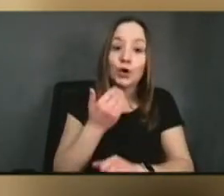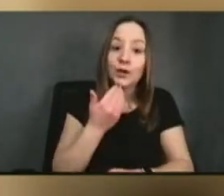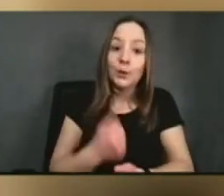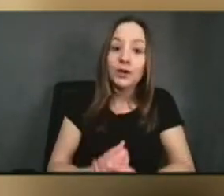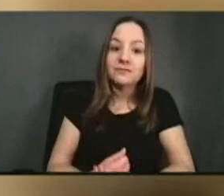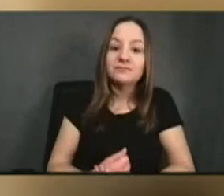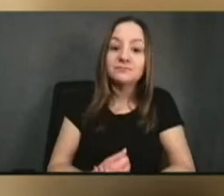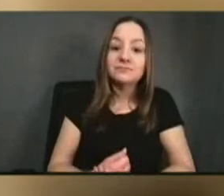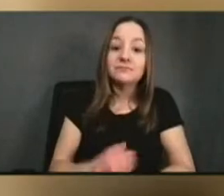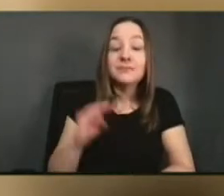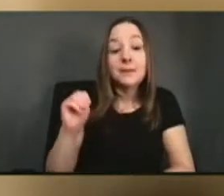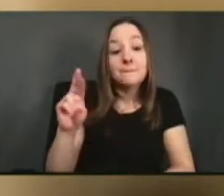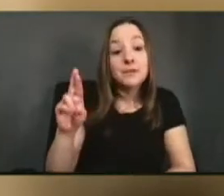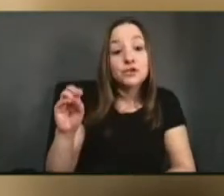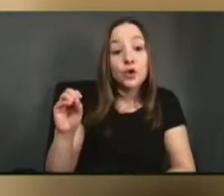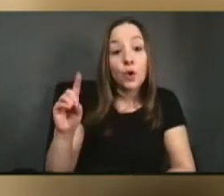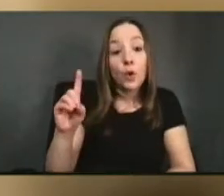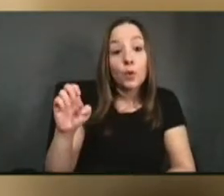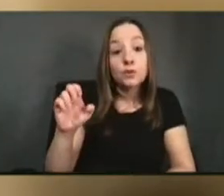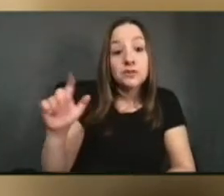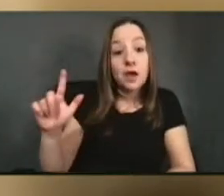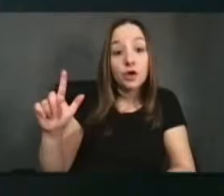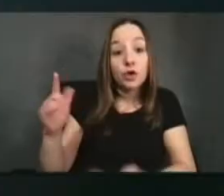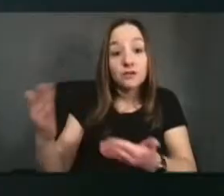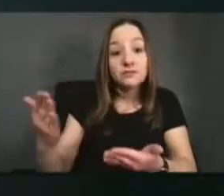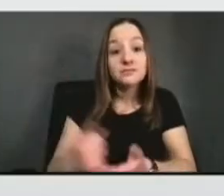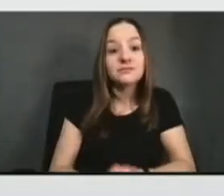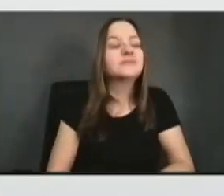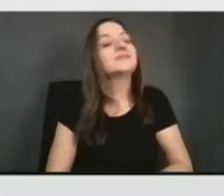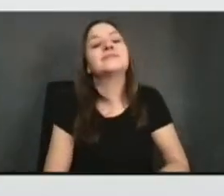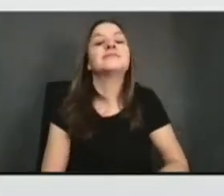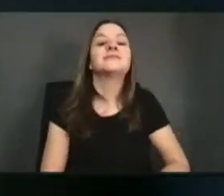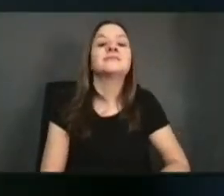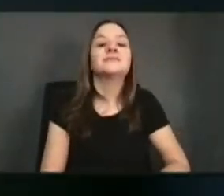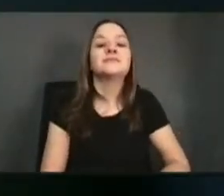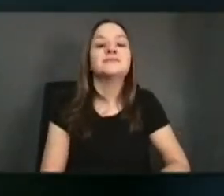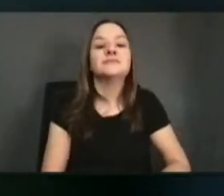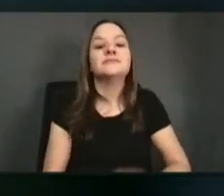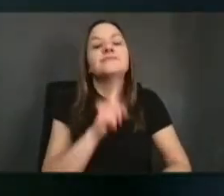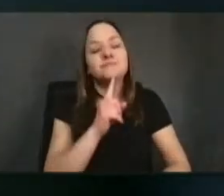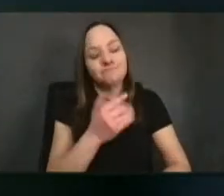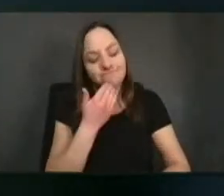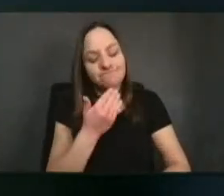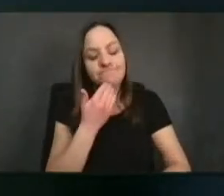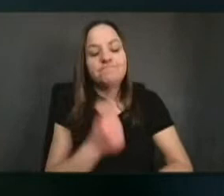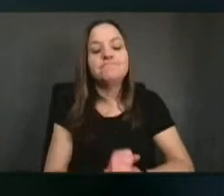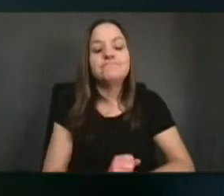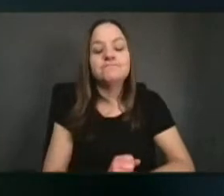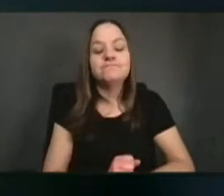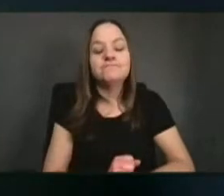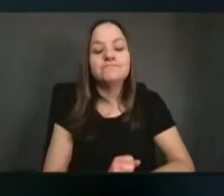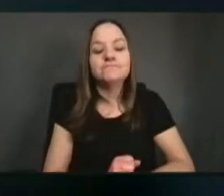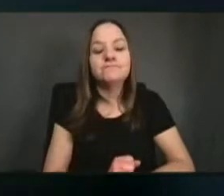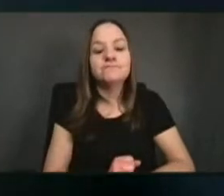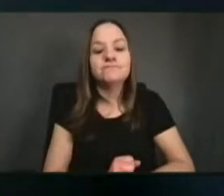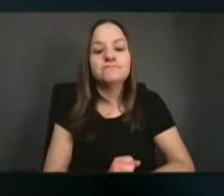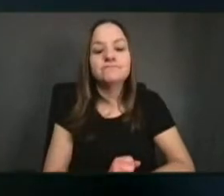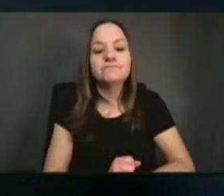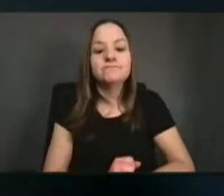model has served as well. So Mr O'Donnell, um, left for you to